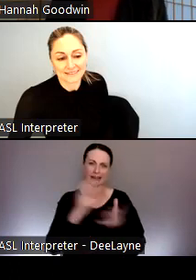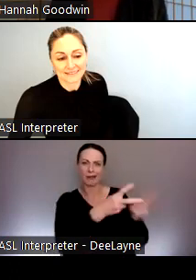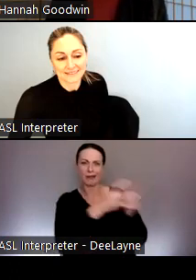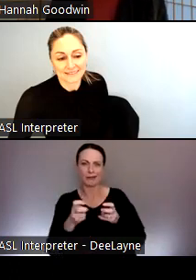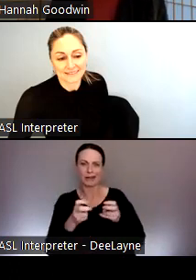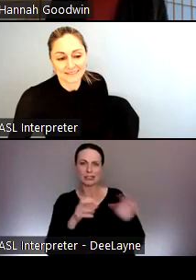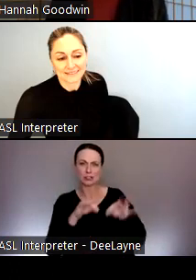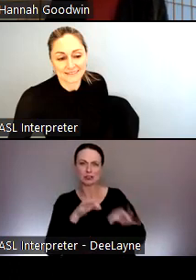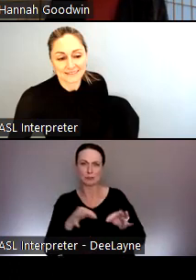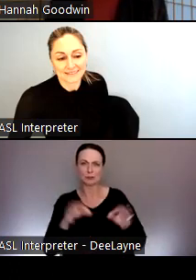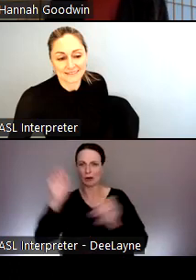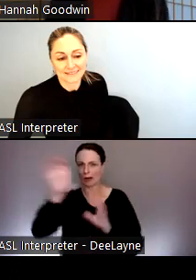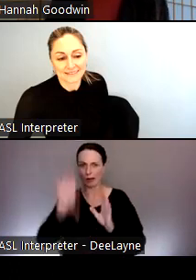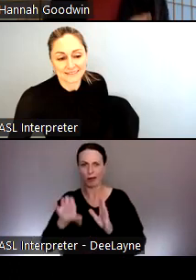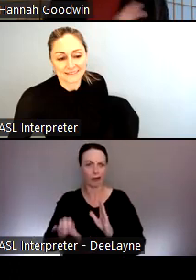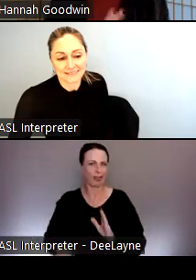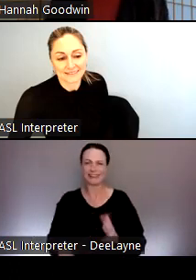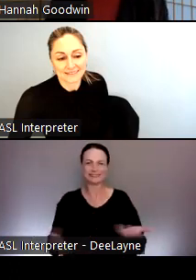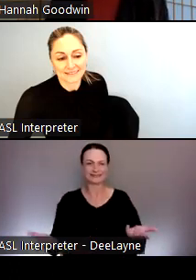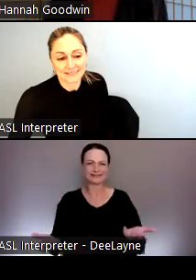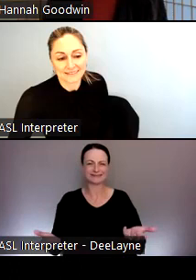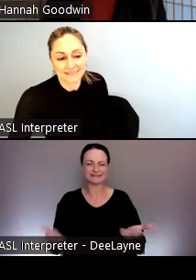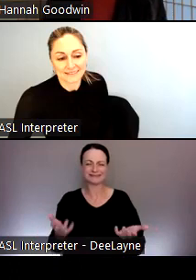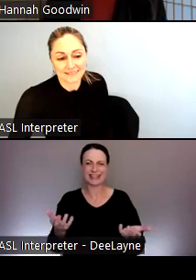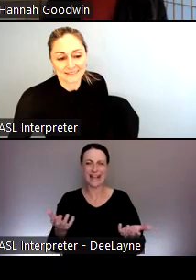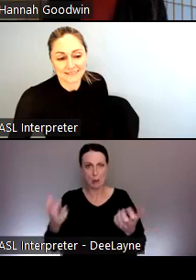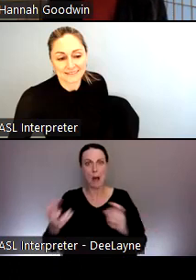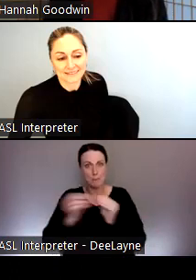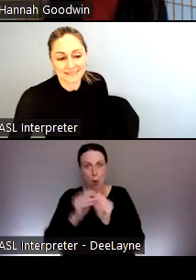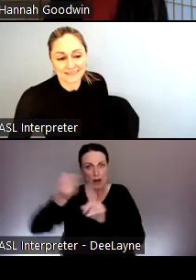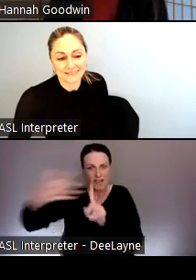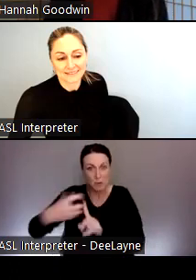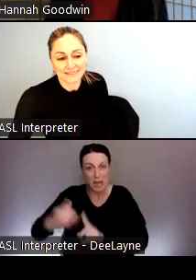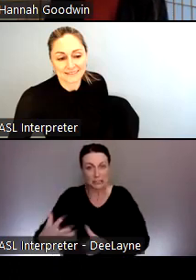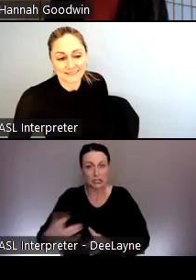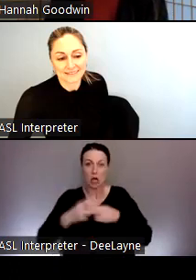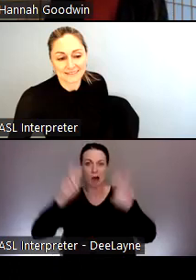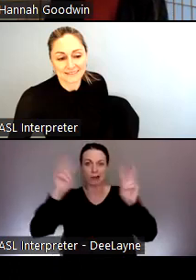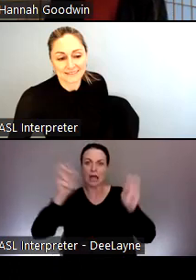with no further information because then it will be considered an incomplete application.